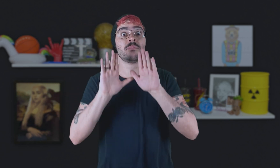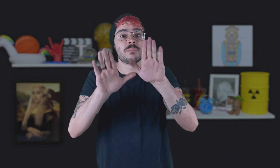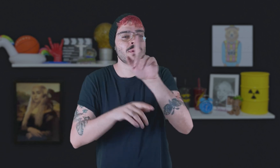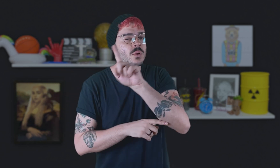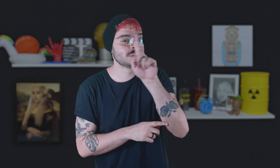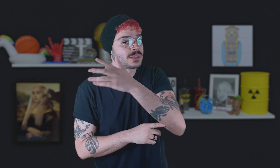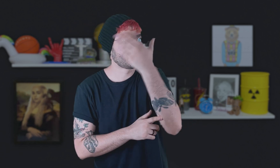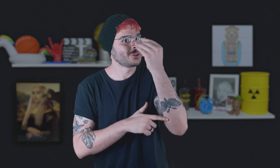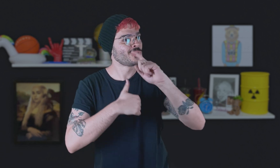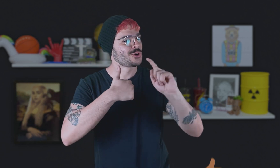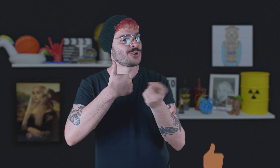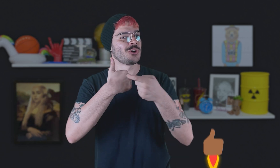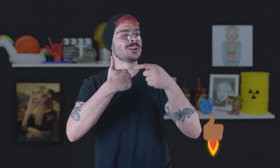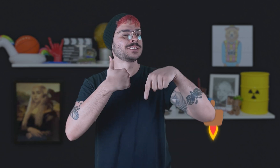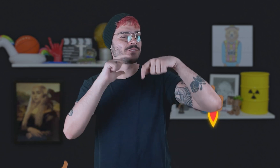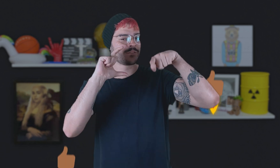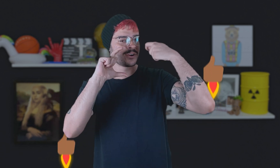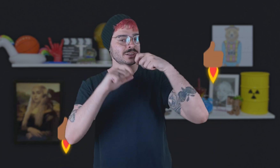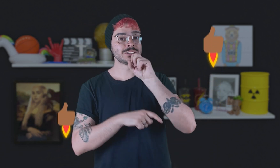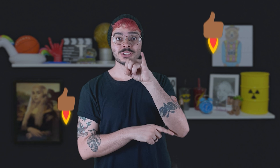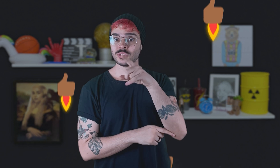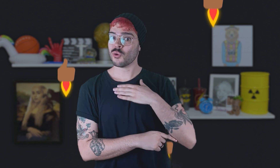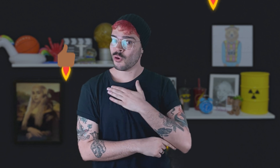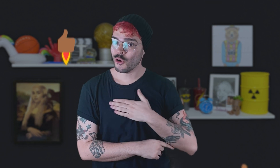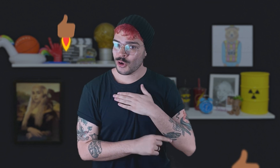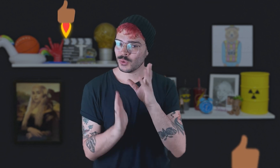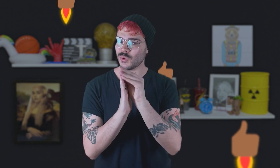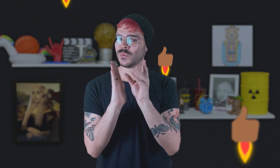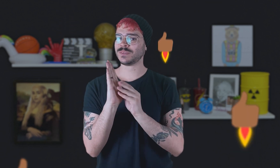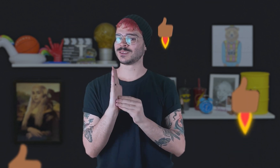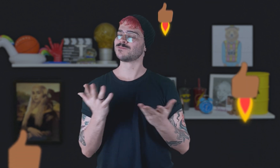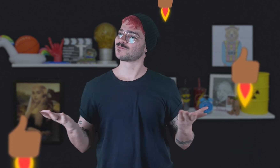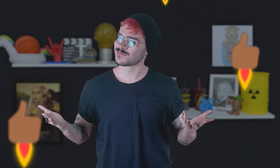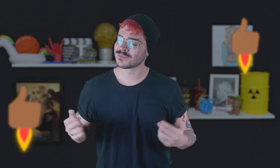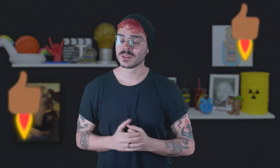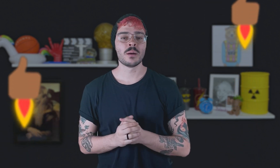Don't forget to leave a like if you really liked this one video